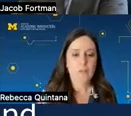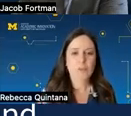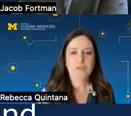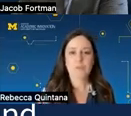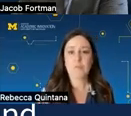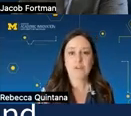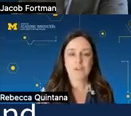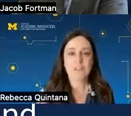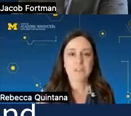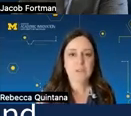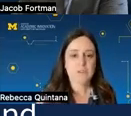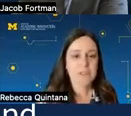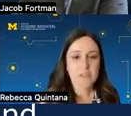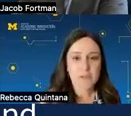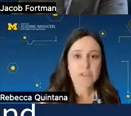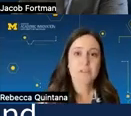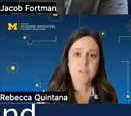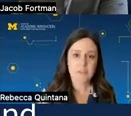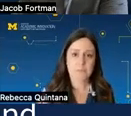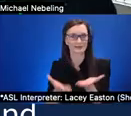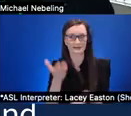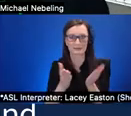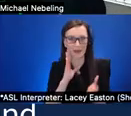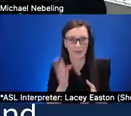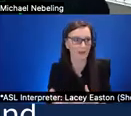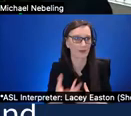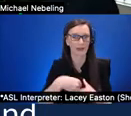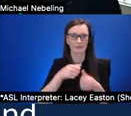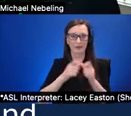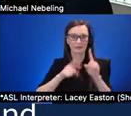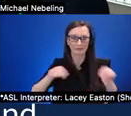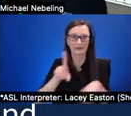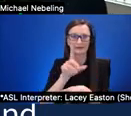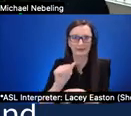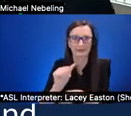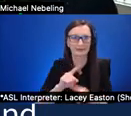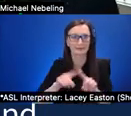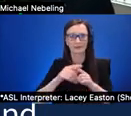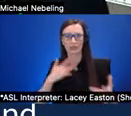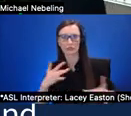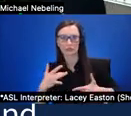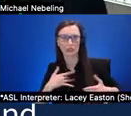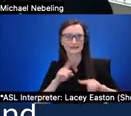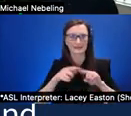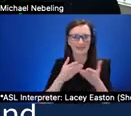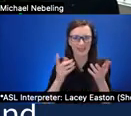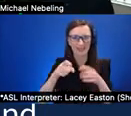with various concerns considerations disabilities and so forth so we need to really be intentional